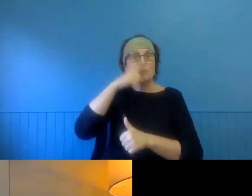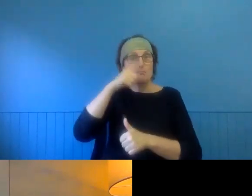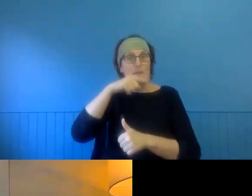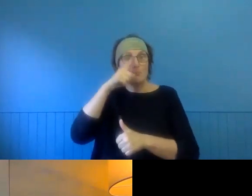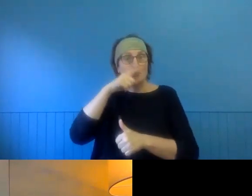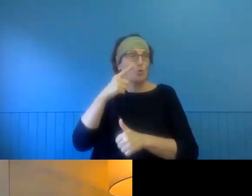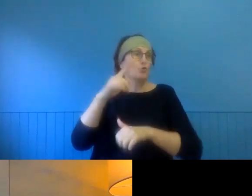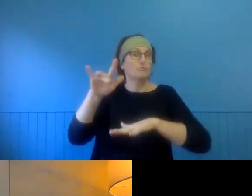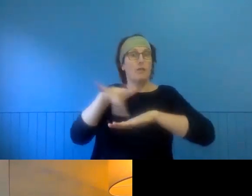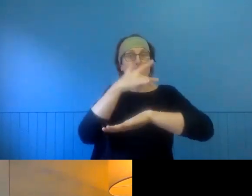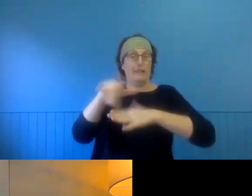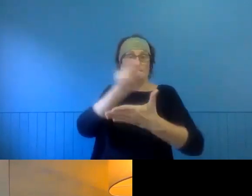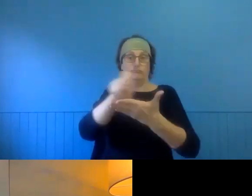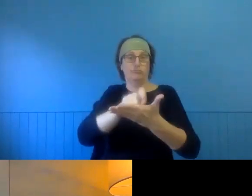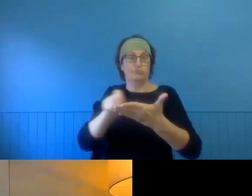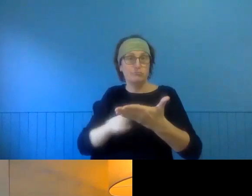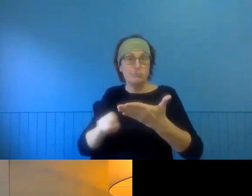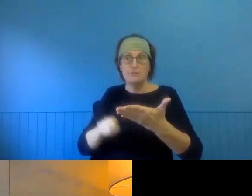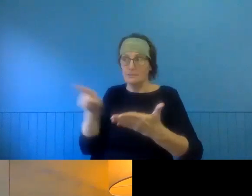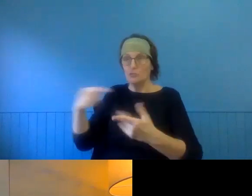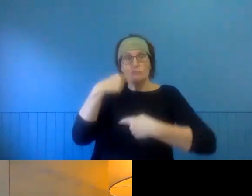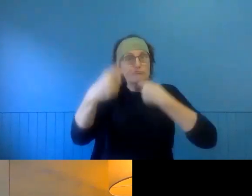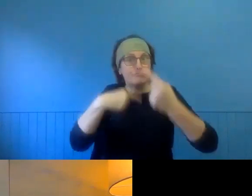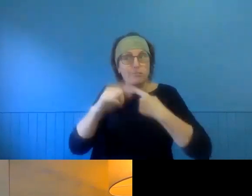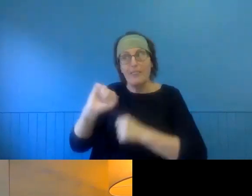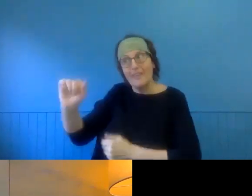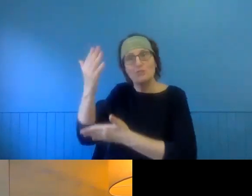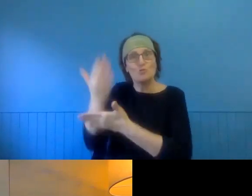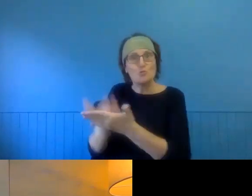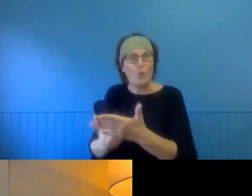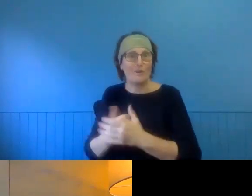school or take your school to their theatre production. I think that,